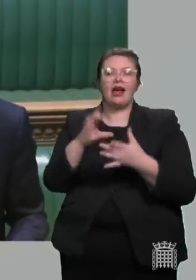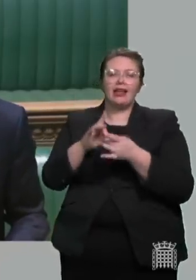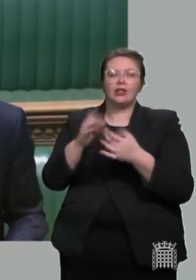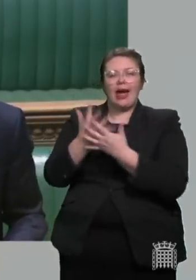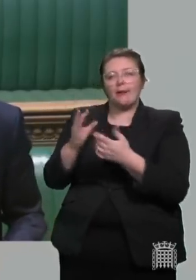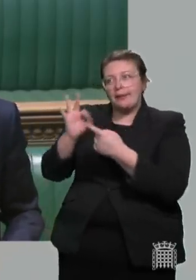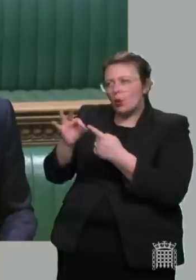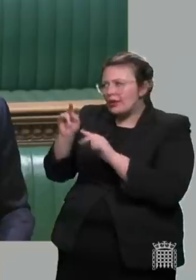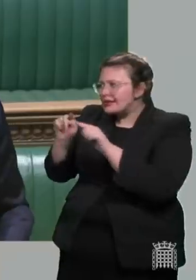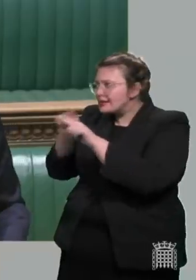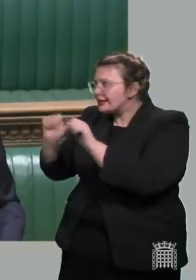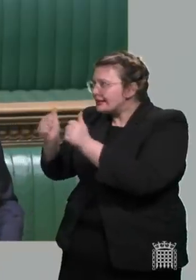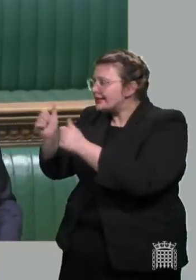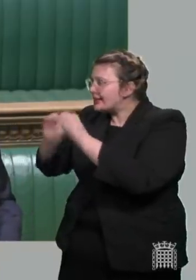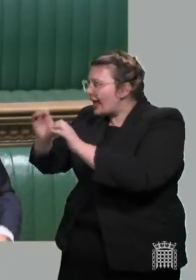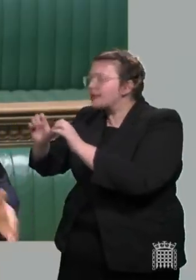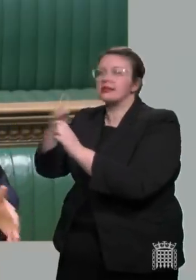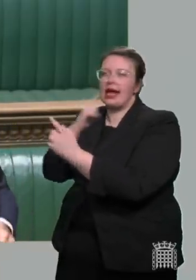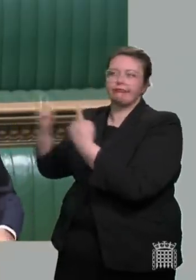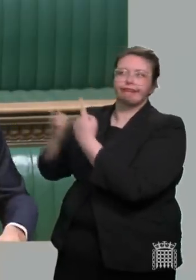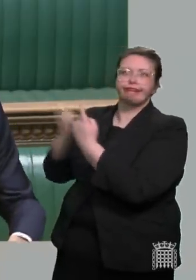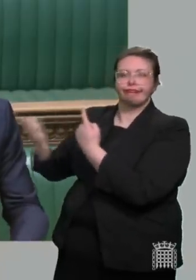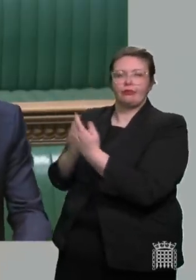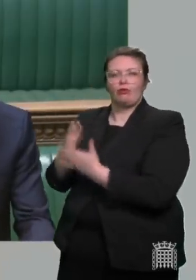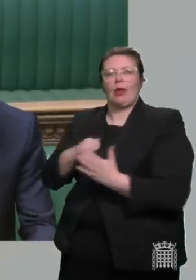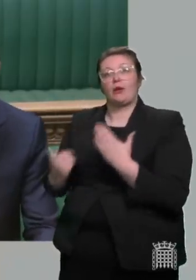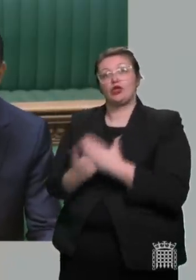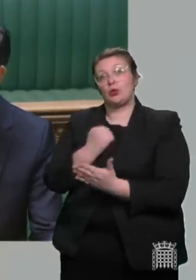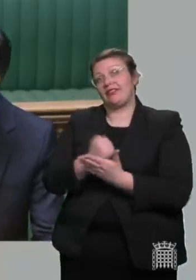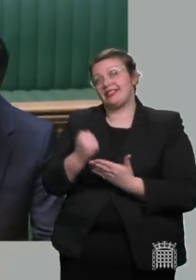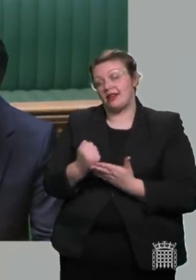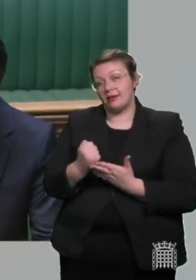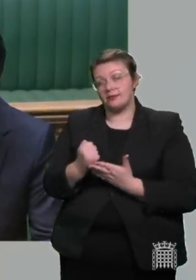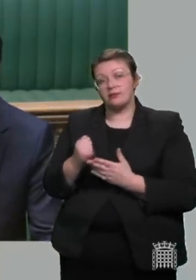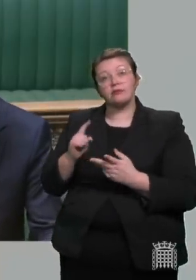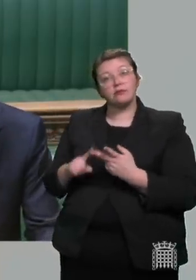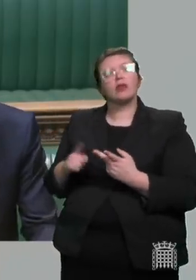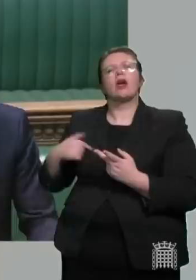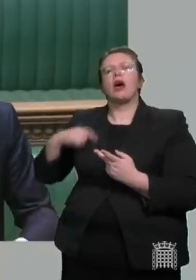in science, research and tech; new, improved visa processes for scale-ups and entrepreneurs,